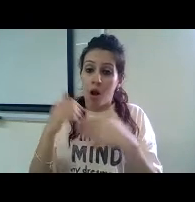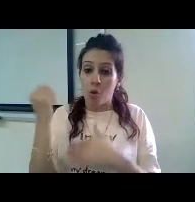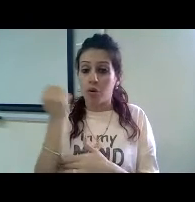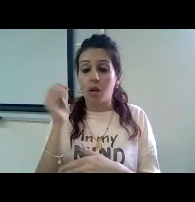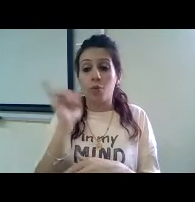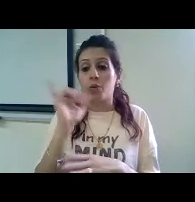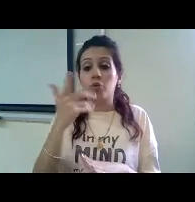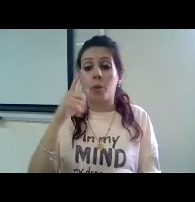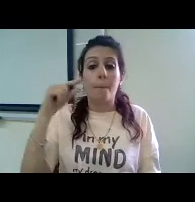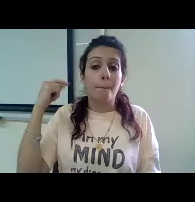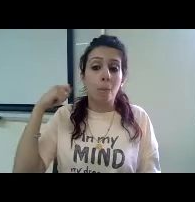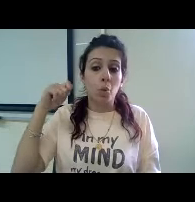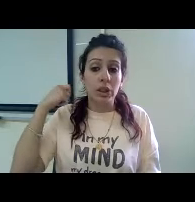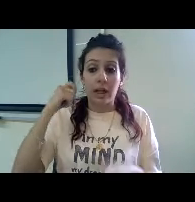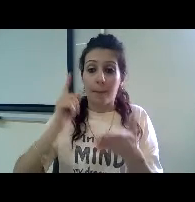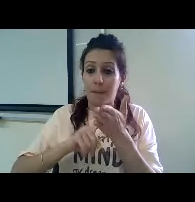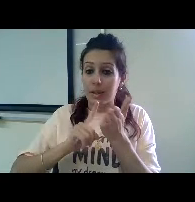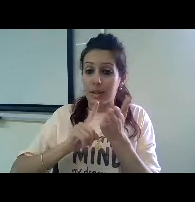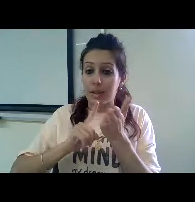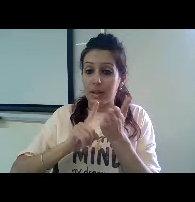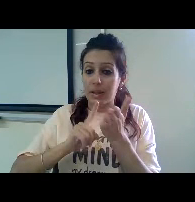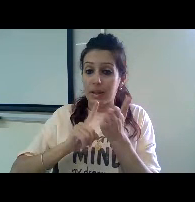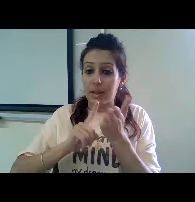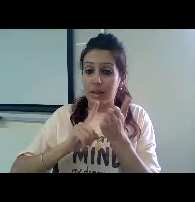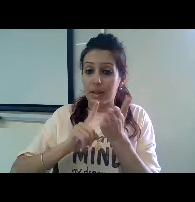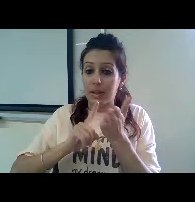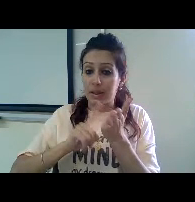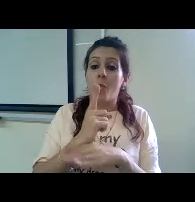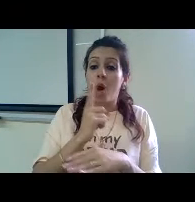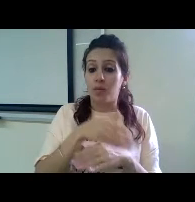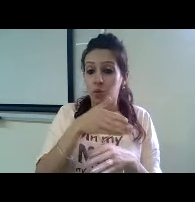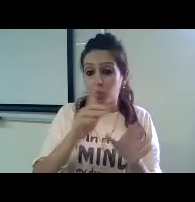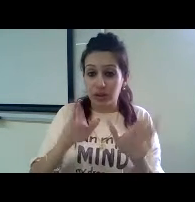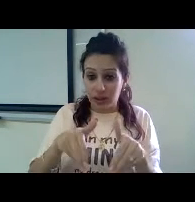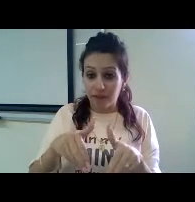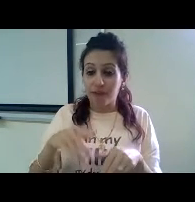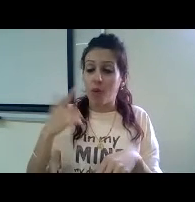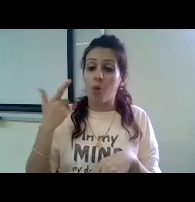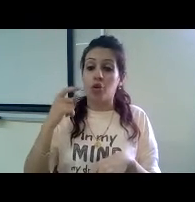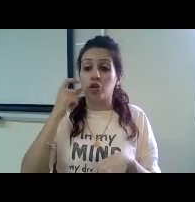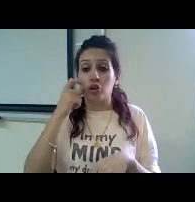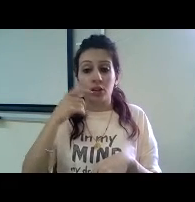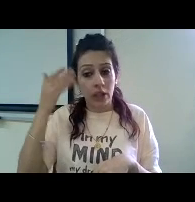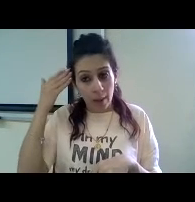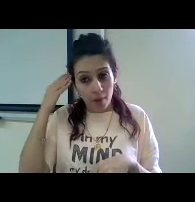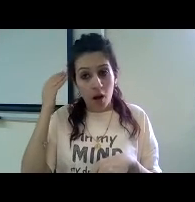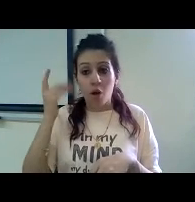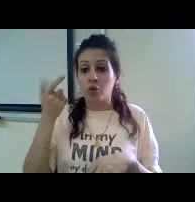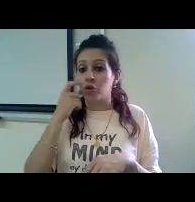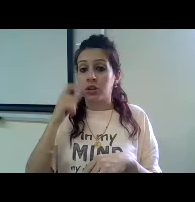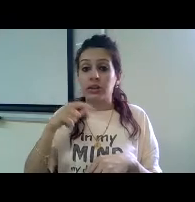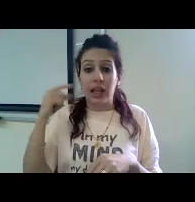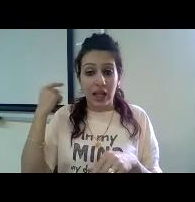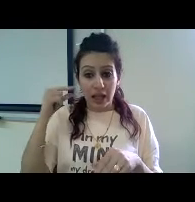support and administrative specialists. in the prerequisites and knowledge requirements in inclusive education.